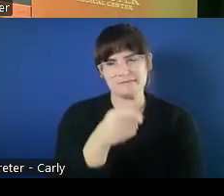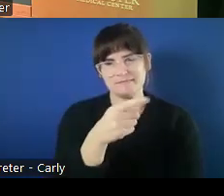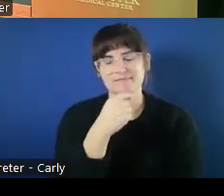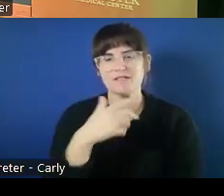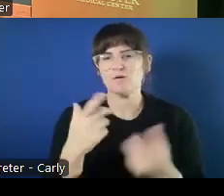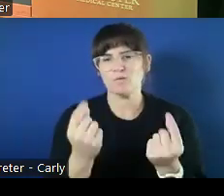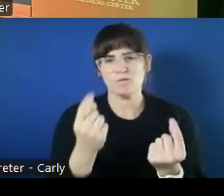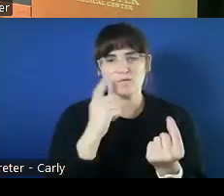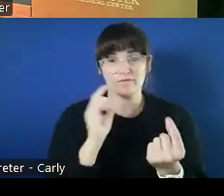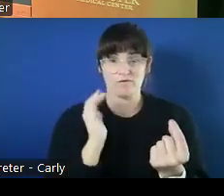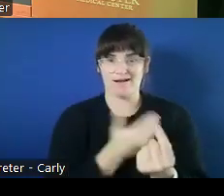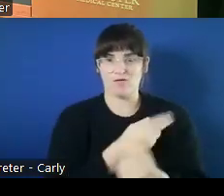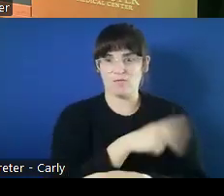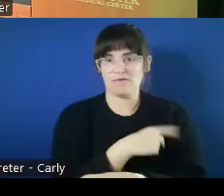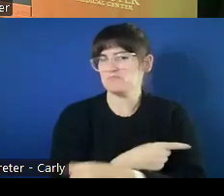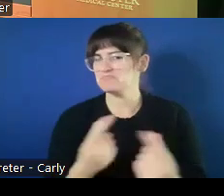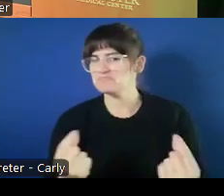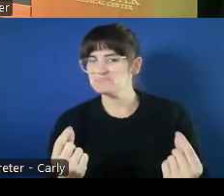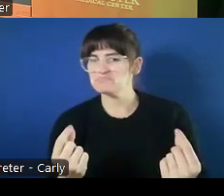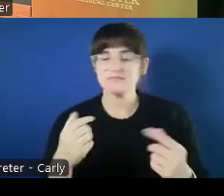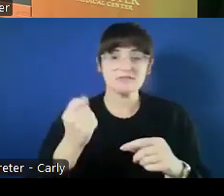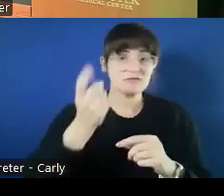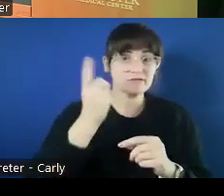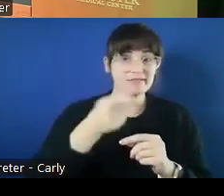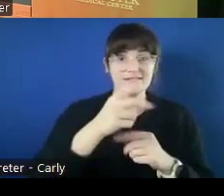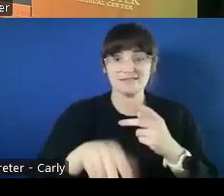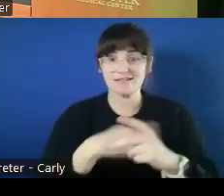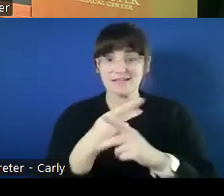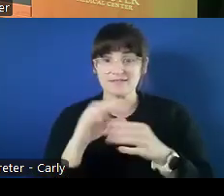patient population think knowing kind of these different kinds of relationships like are there